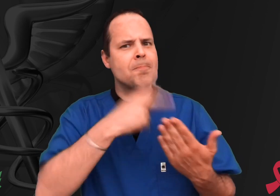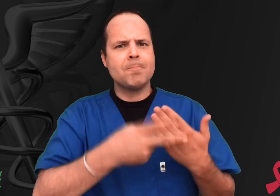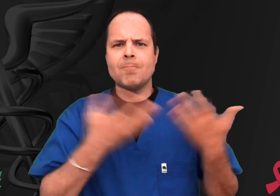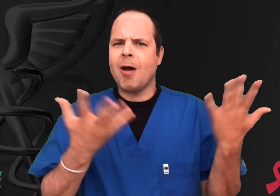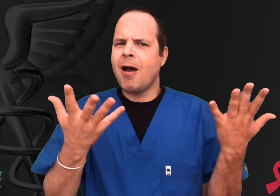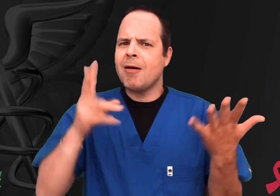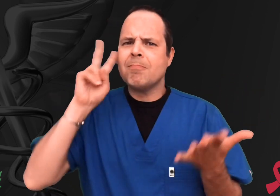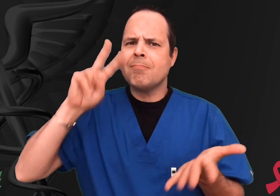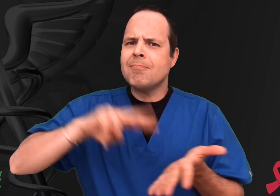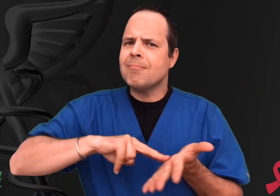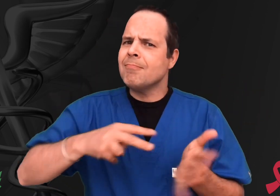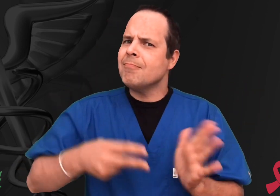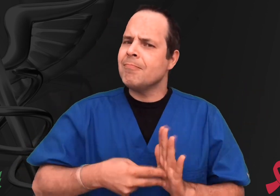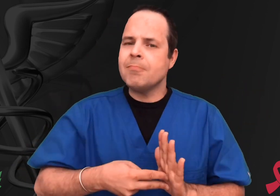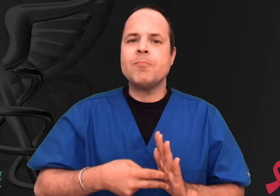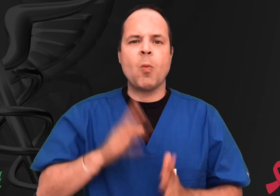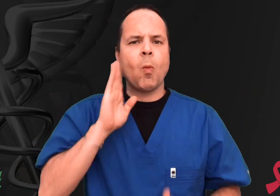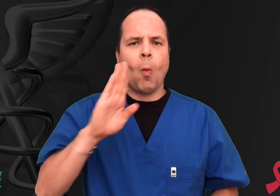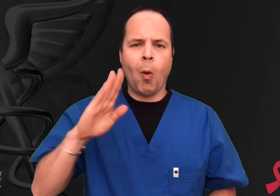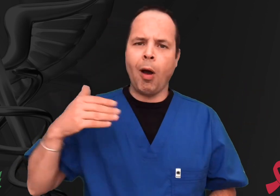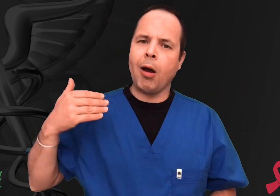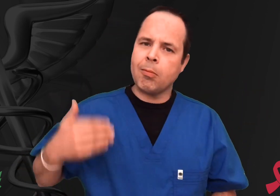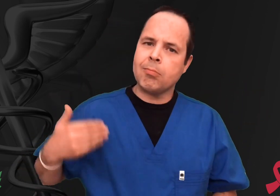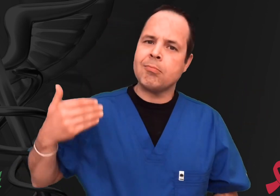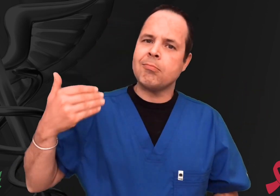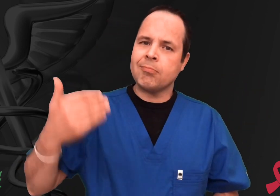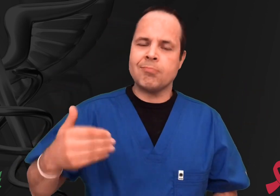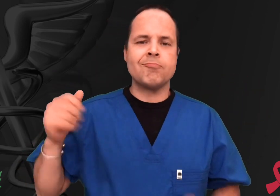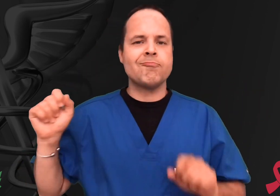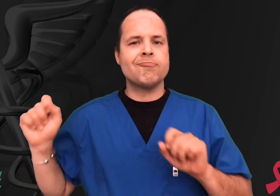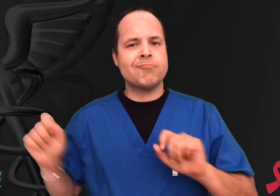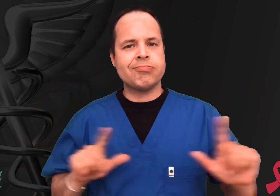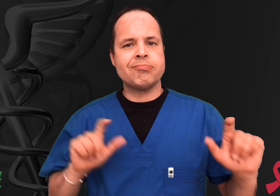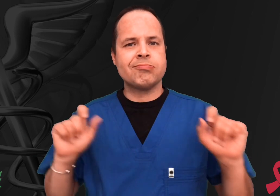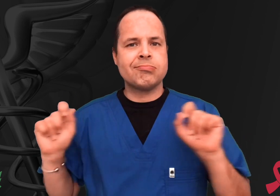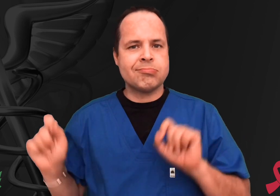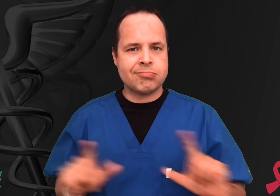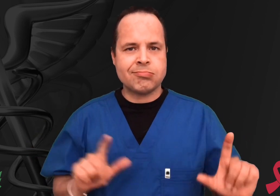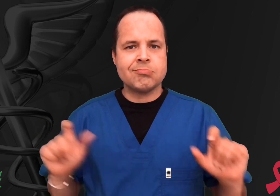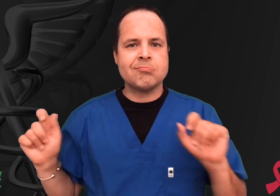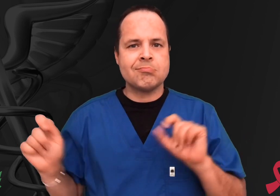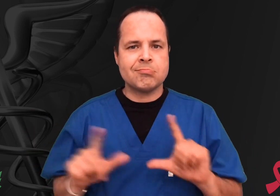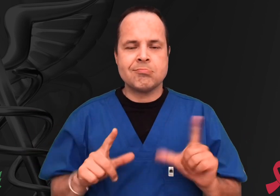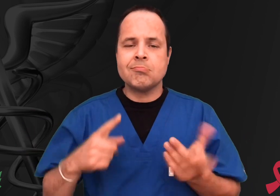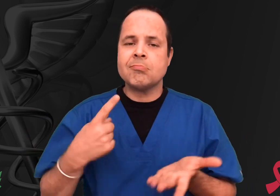The program's purpose is to show episodes discussing